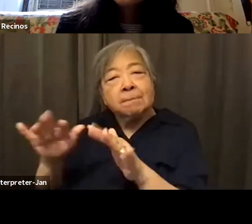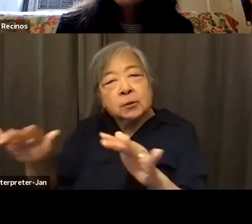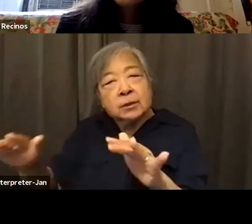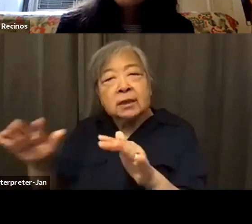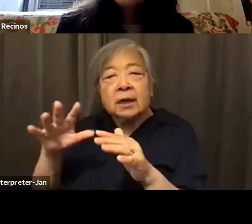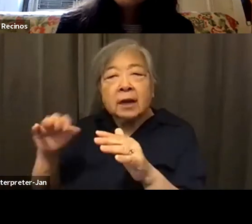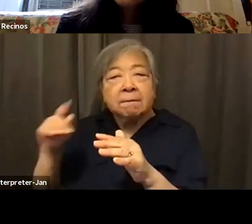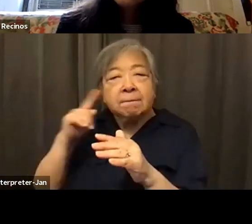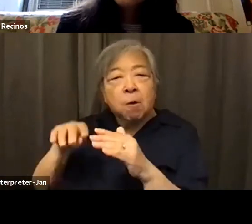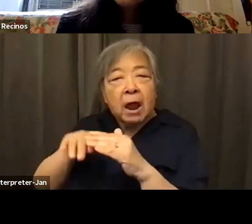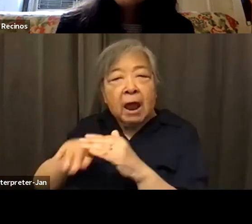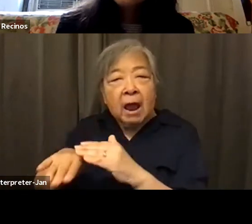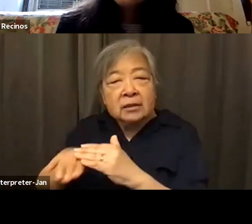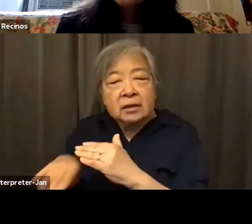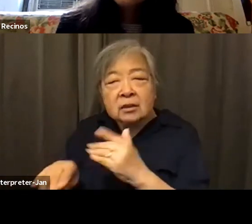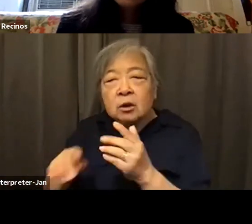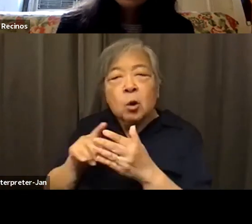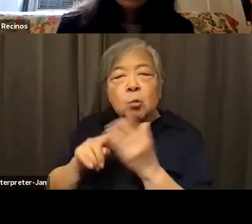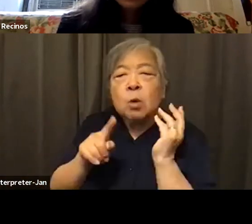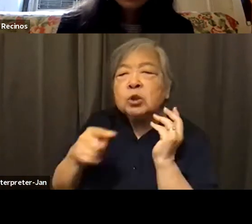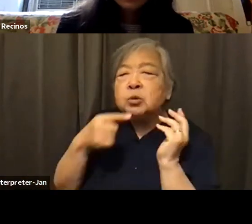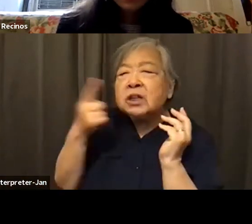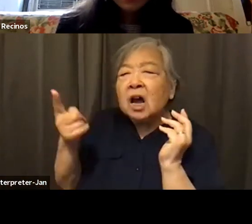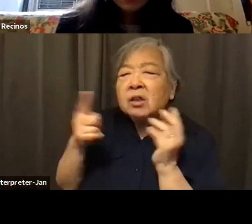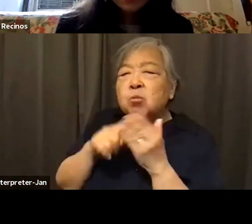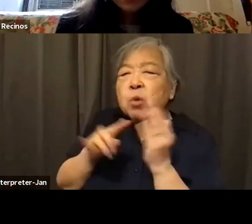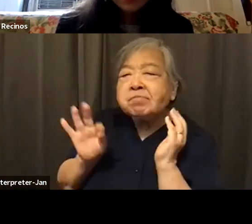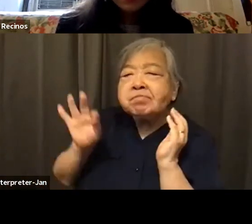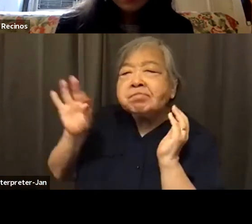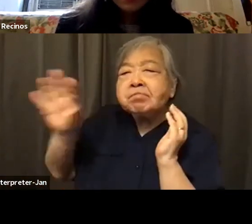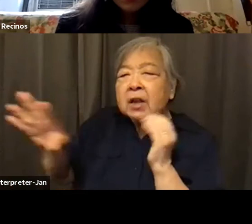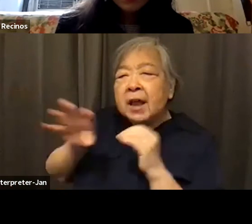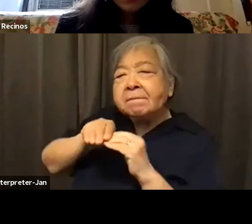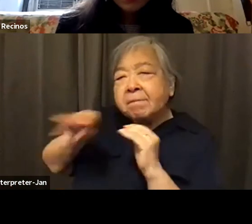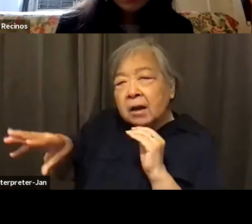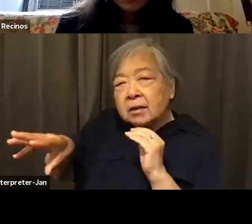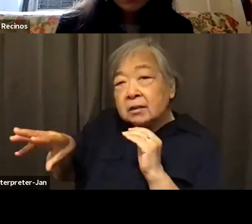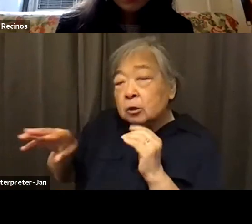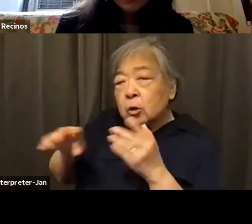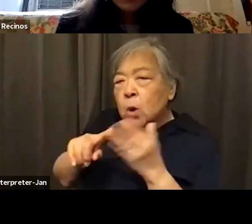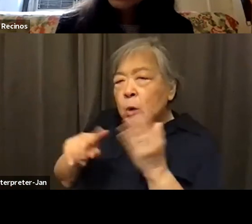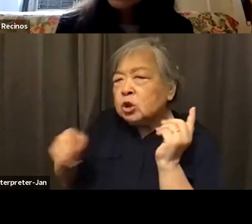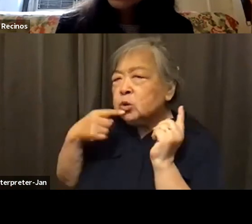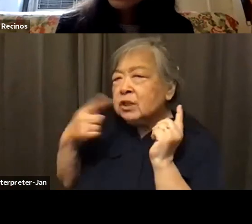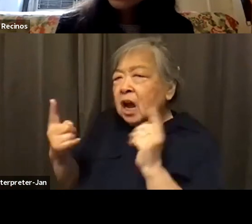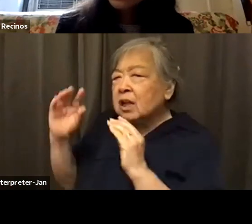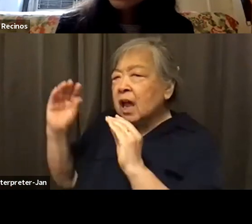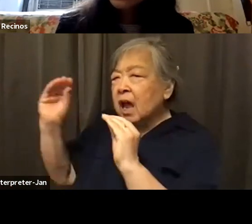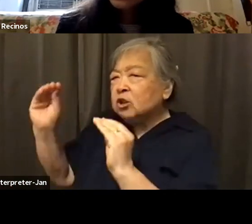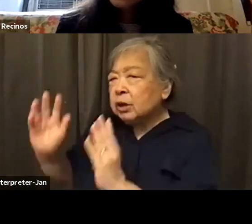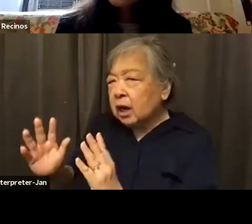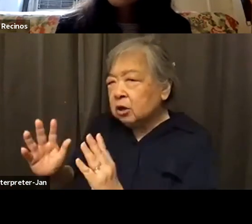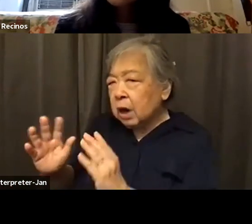Like, what is one piece of advice you would give an educator about supporting a student